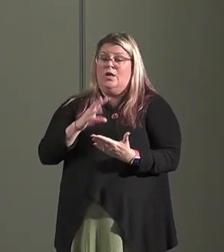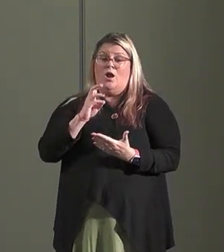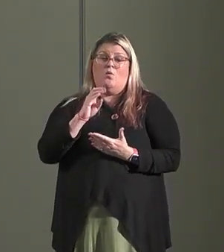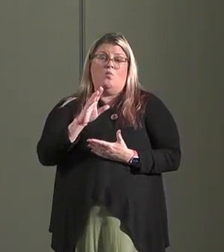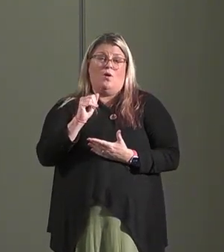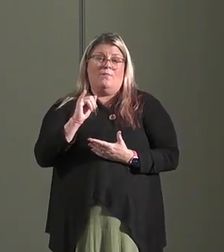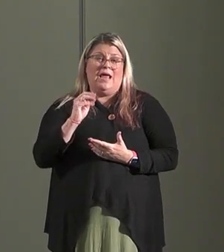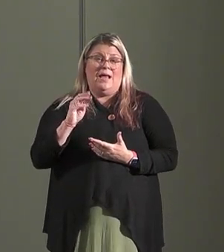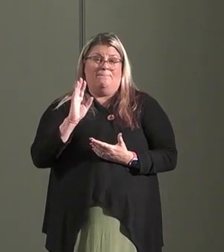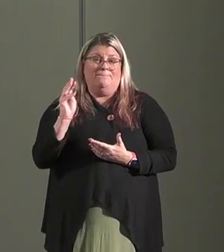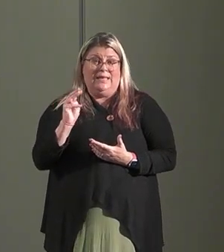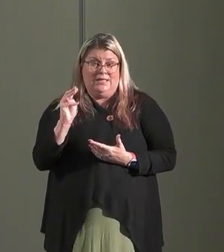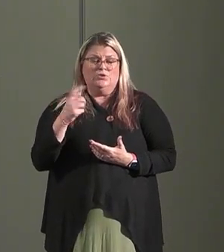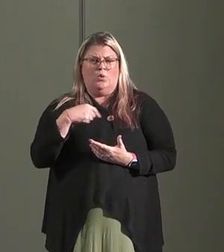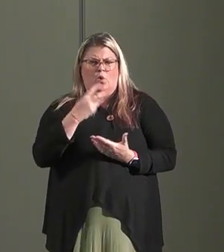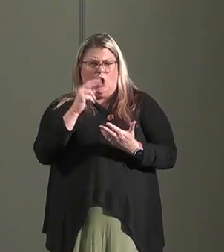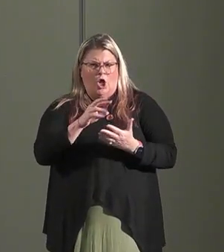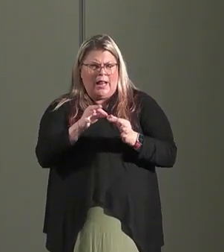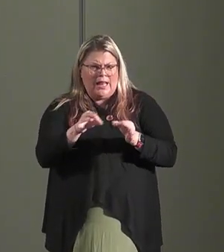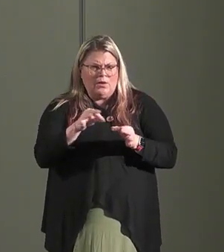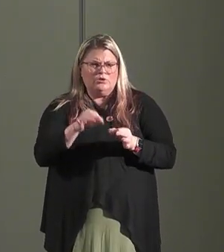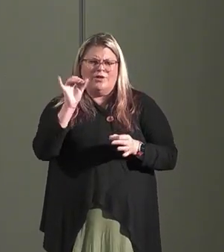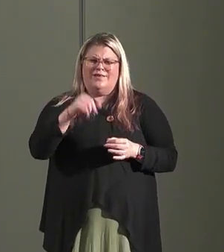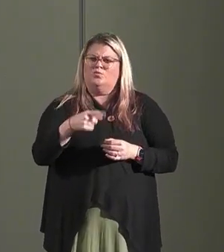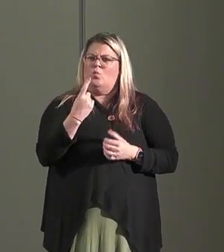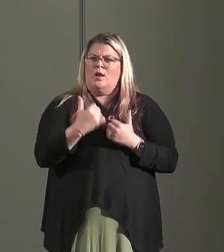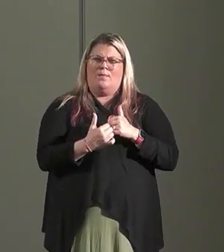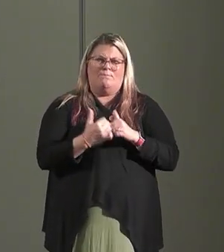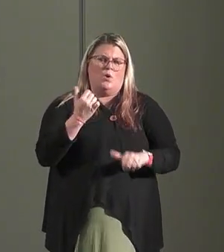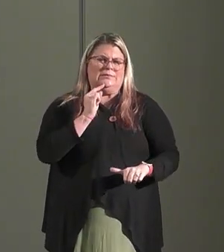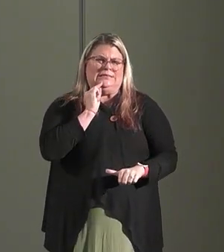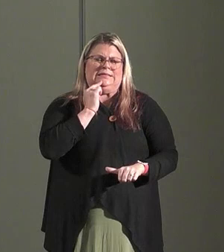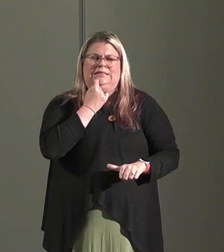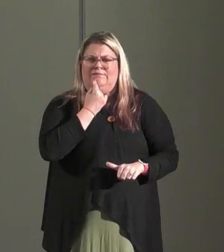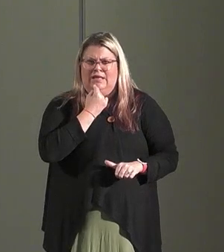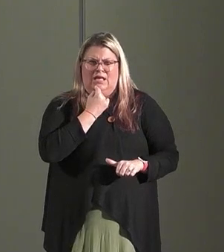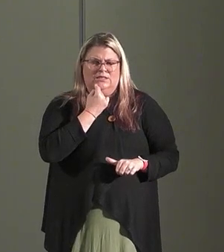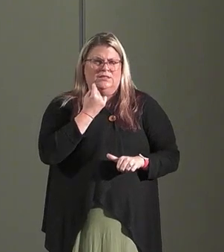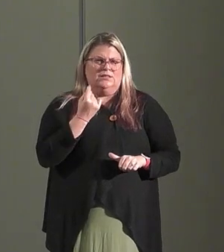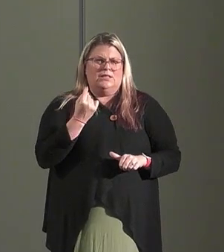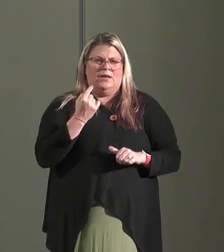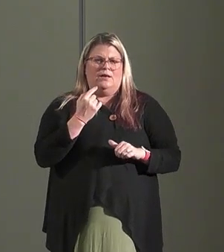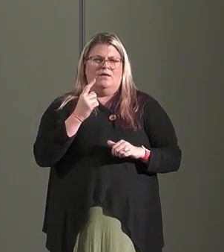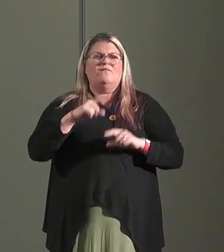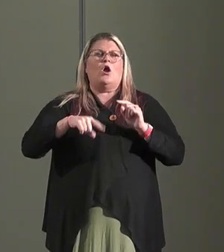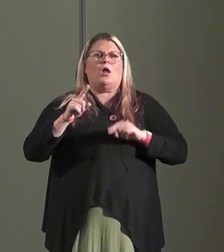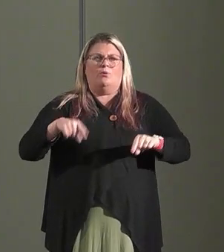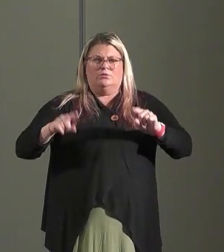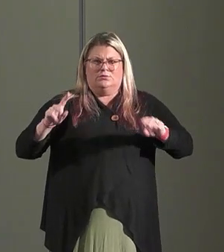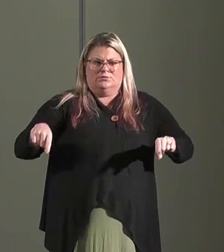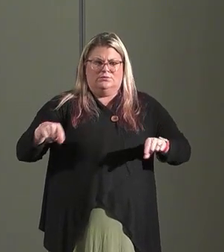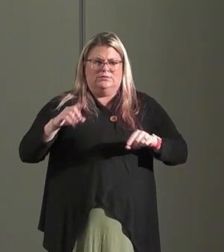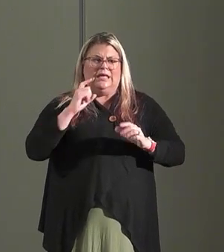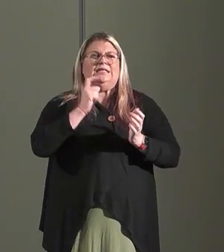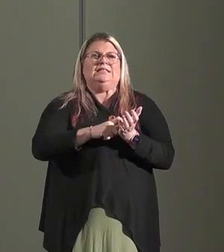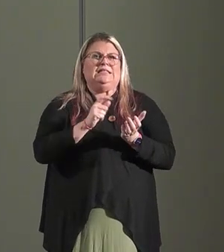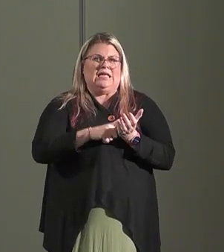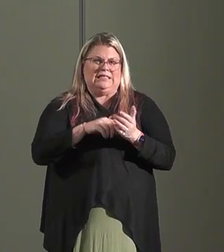language it is one of the most significant variables in detected accessibility. There